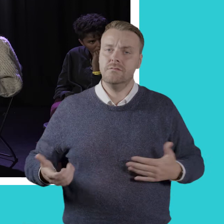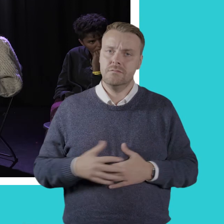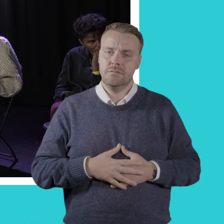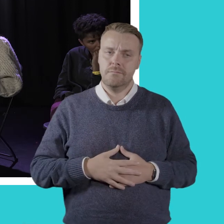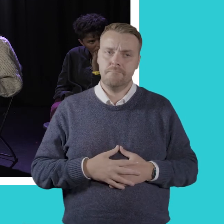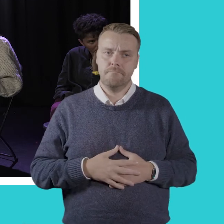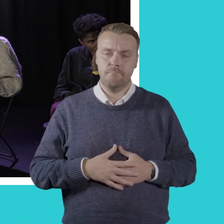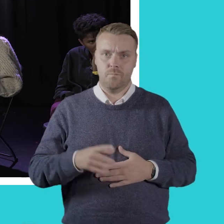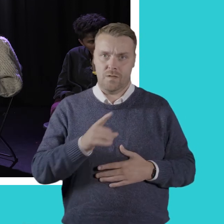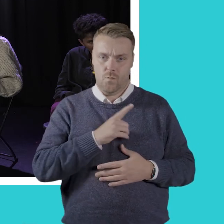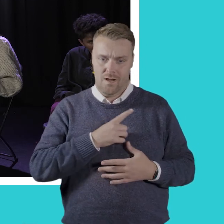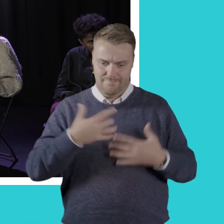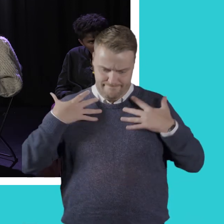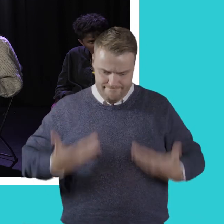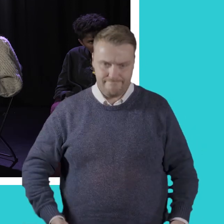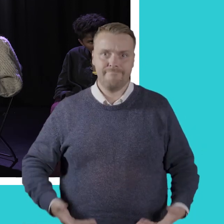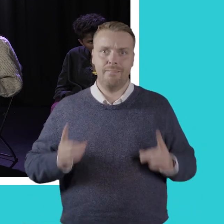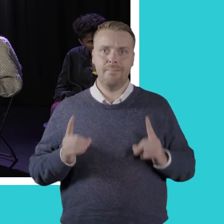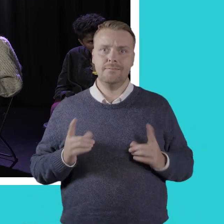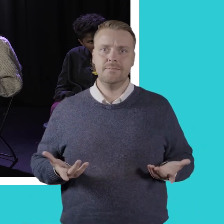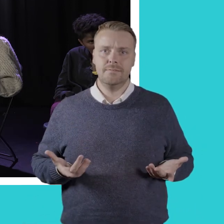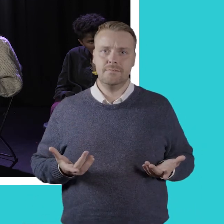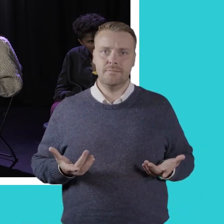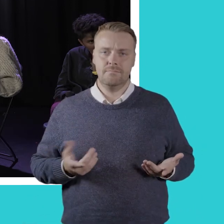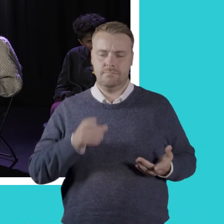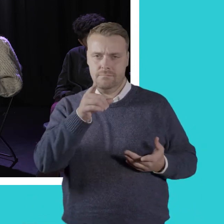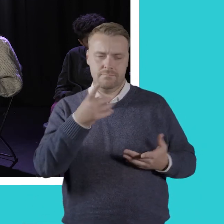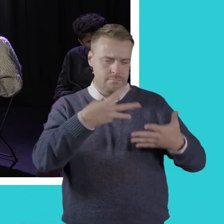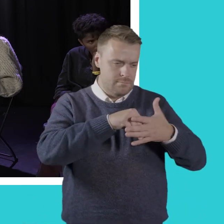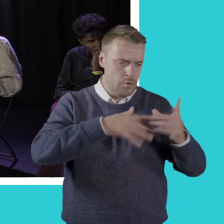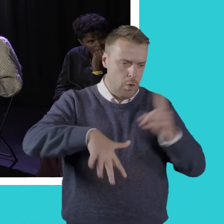you are all you have. So like even you guys naming all these communities someone like me I genuinely